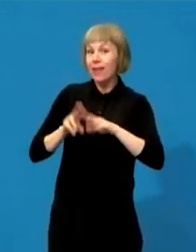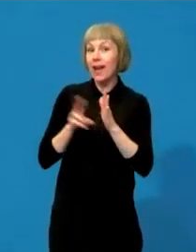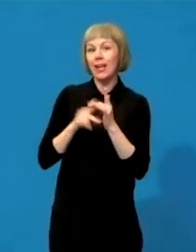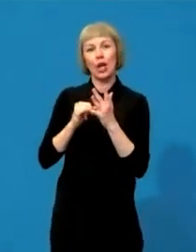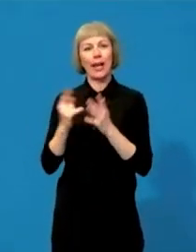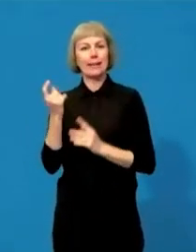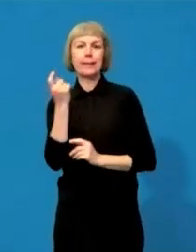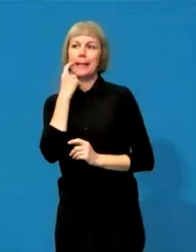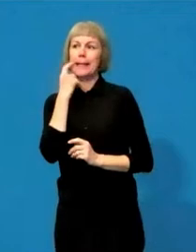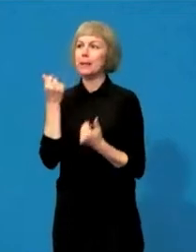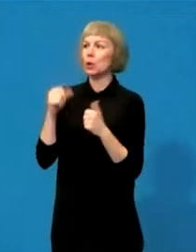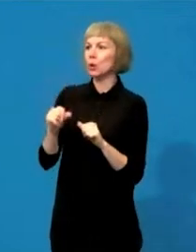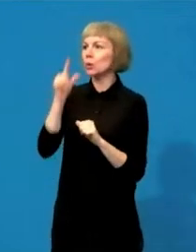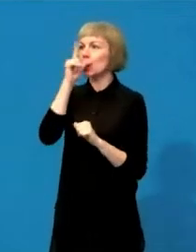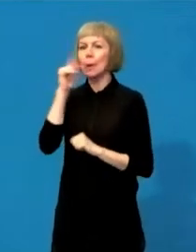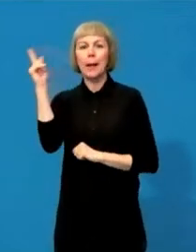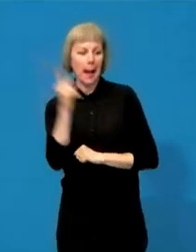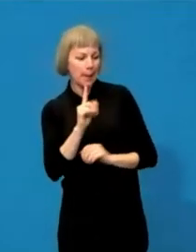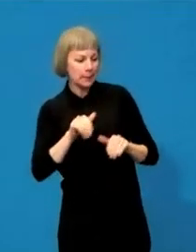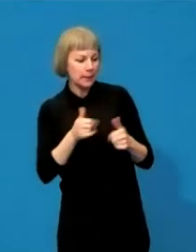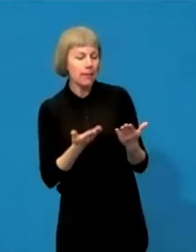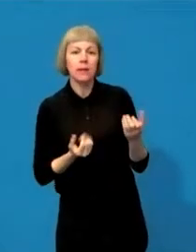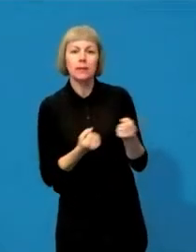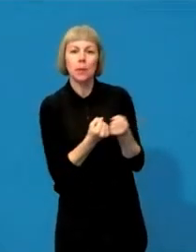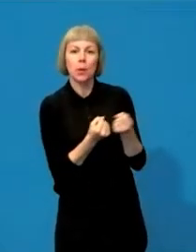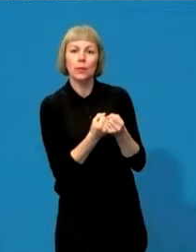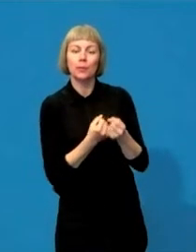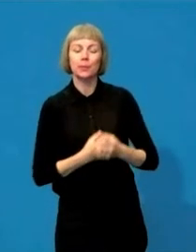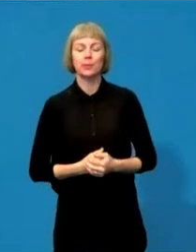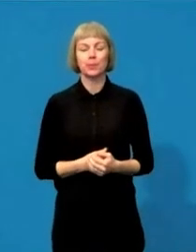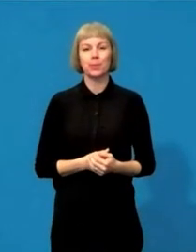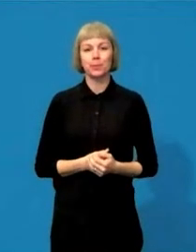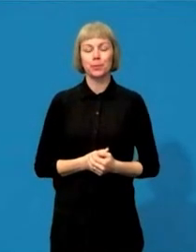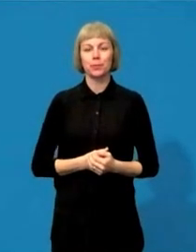to deliver supports? I think it's what I was just saying.